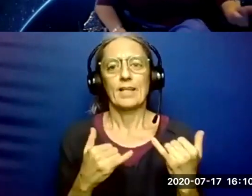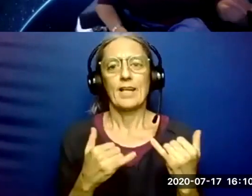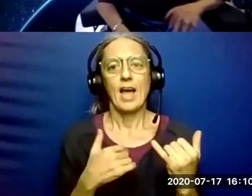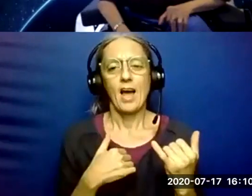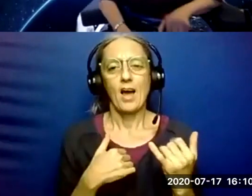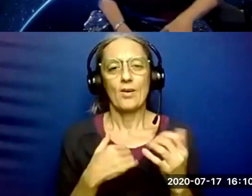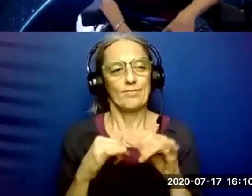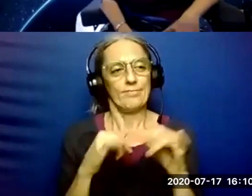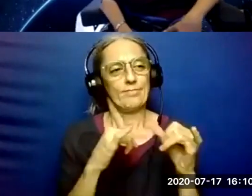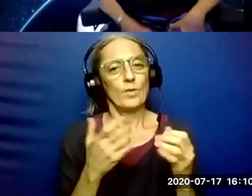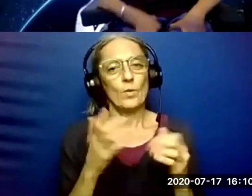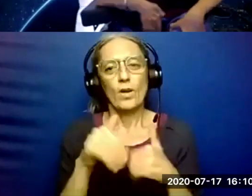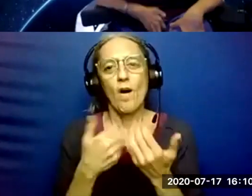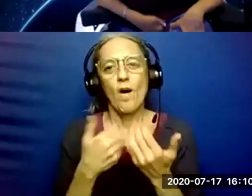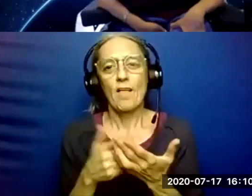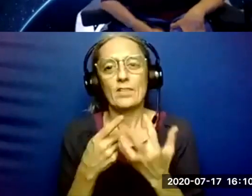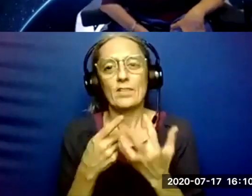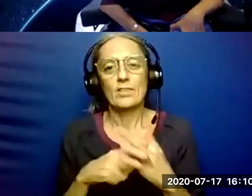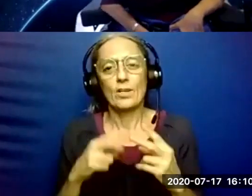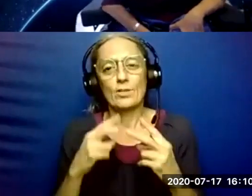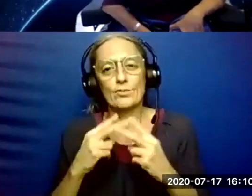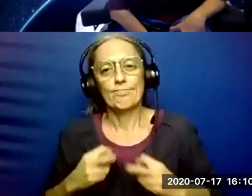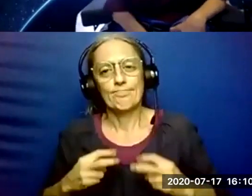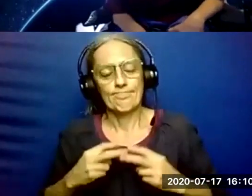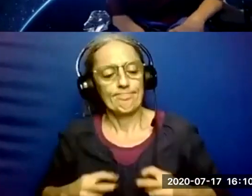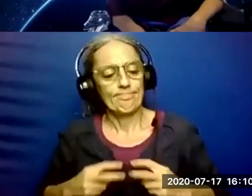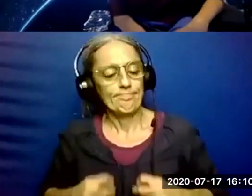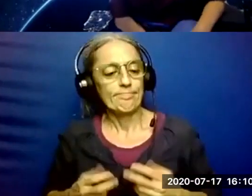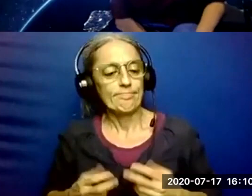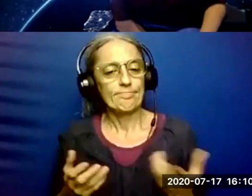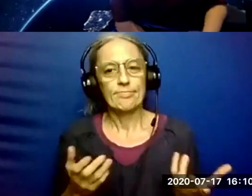we, as individuals and as a society overall,